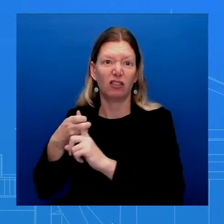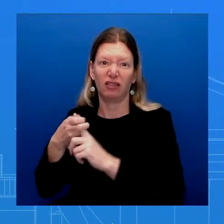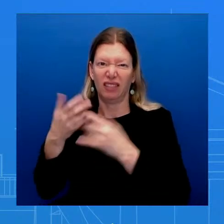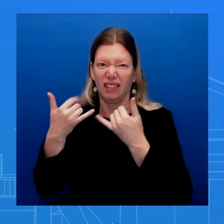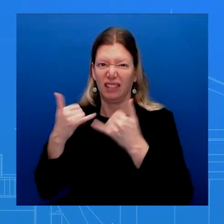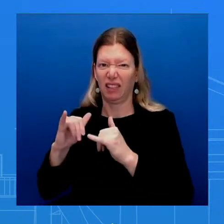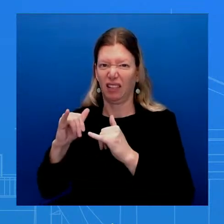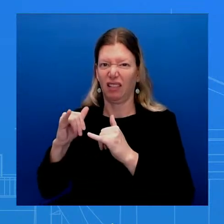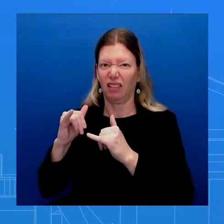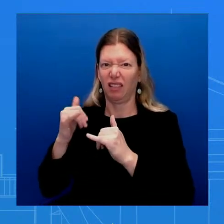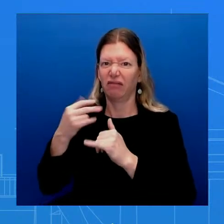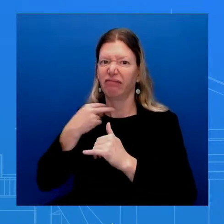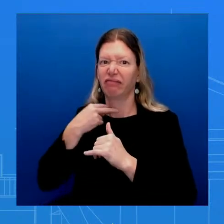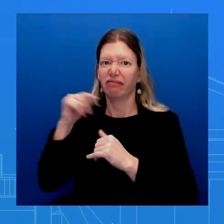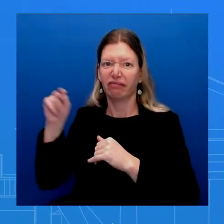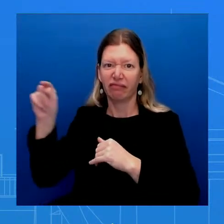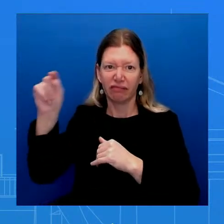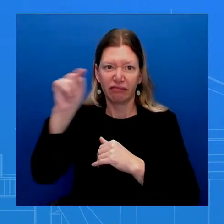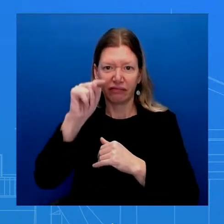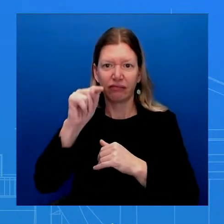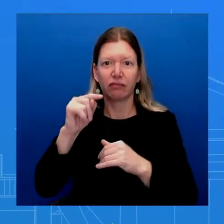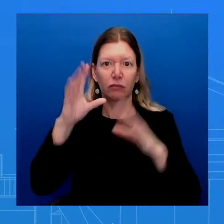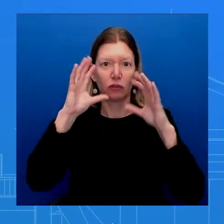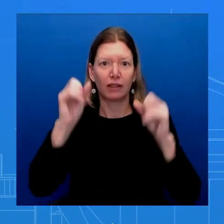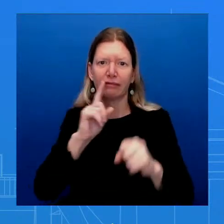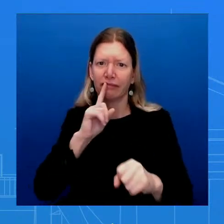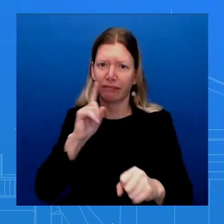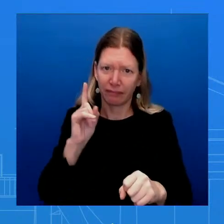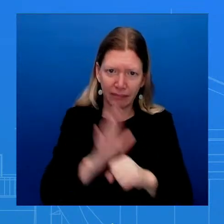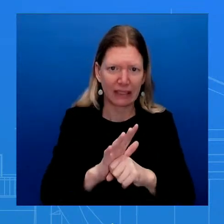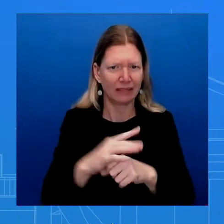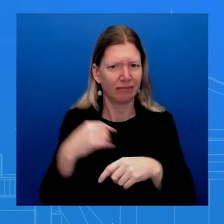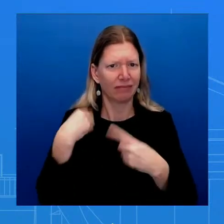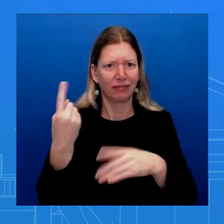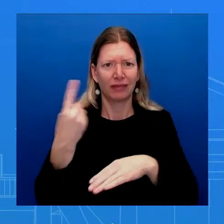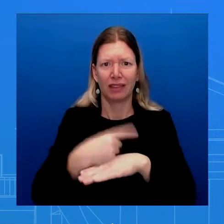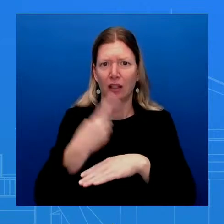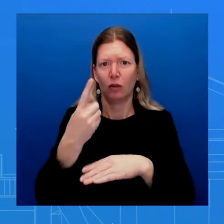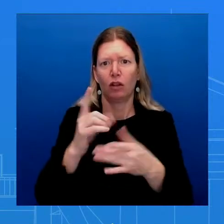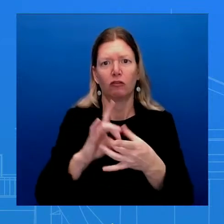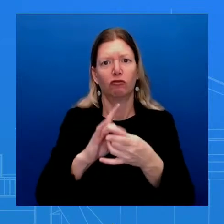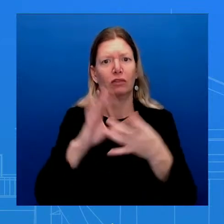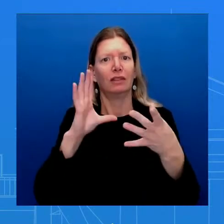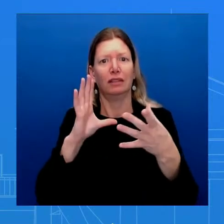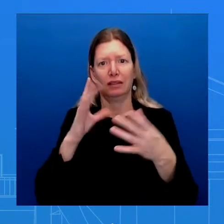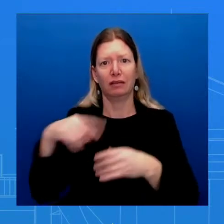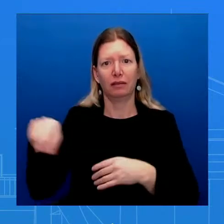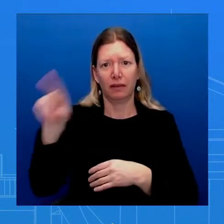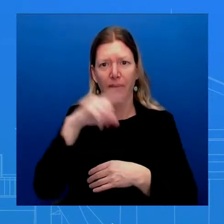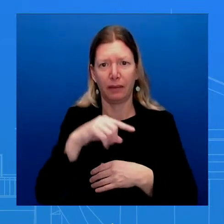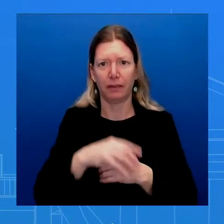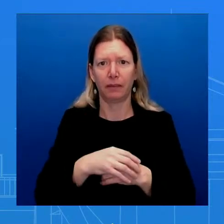to that since day one. I'm not going to get into private conversations from here. I think they -- the family -- her family has put out --